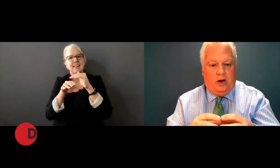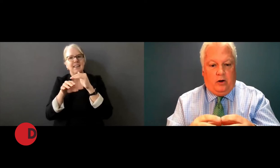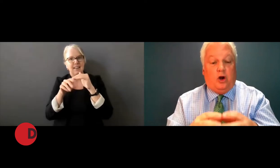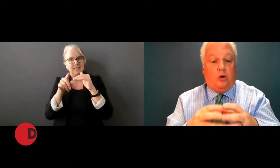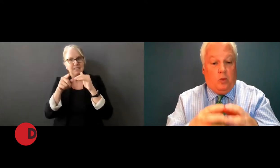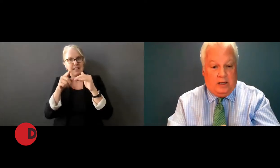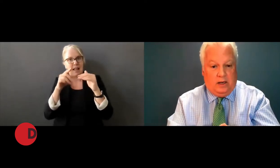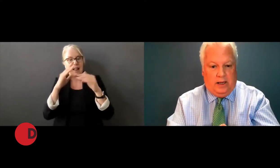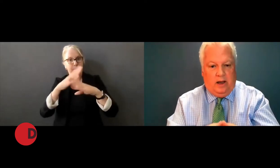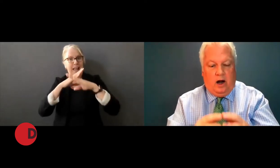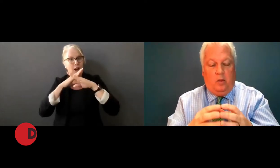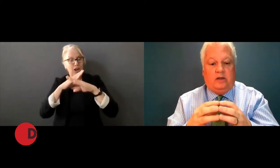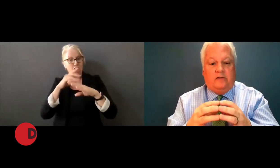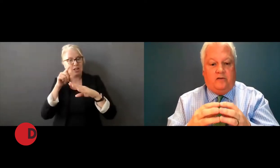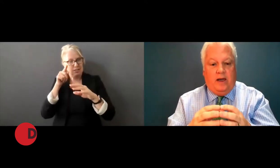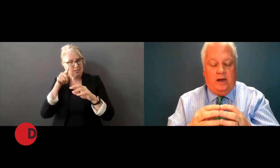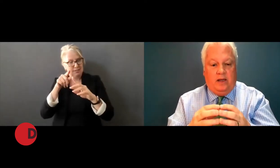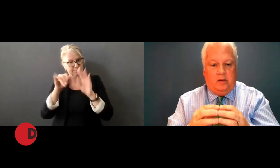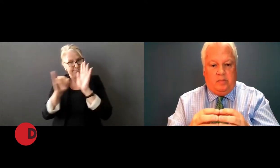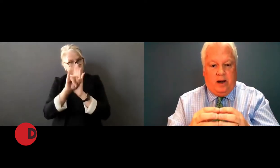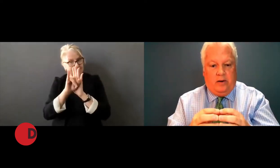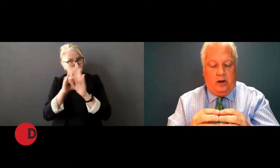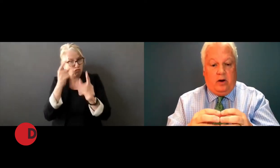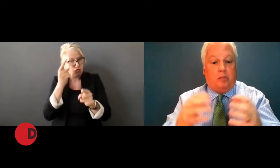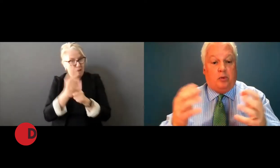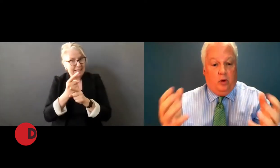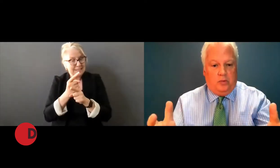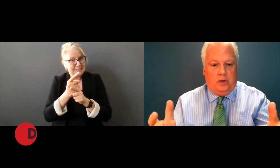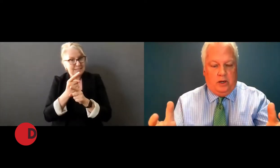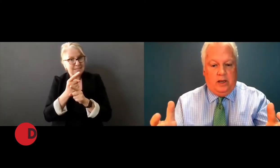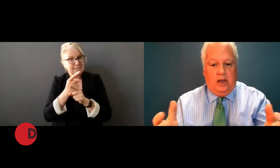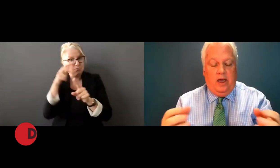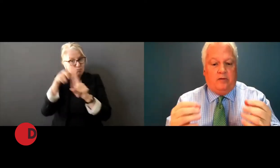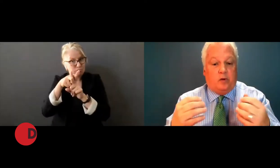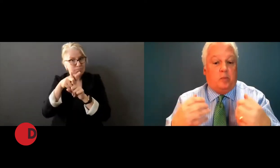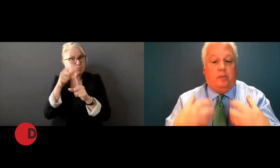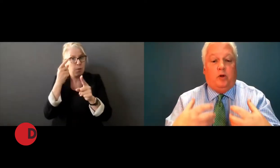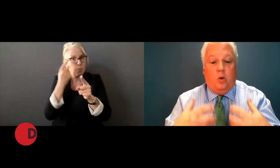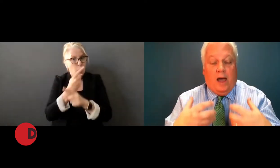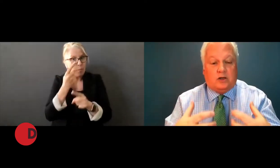are the barriers correct, detected and labeled correctly